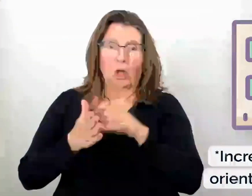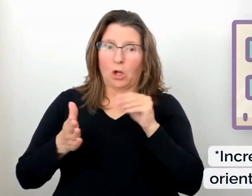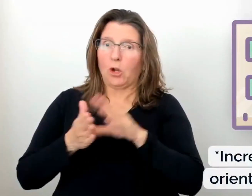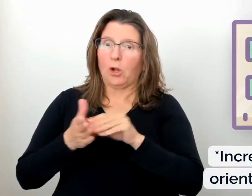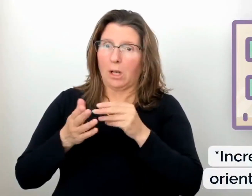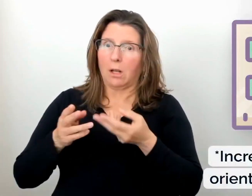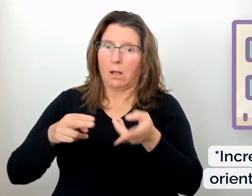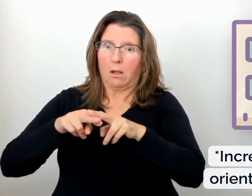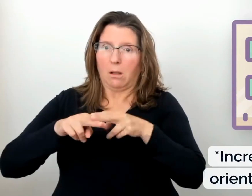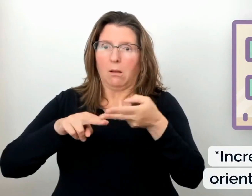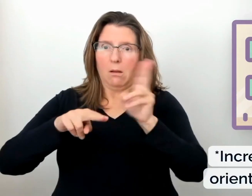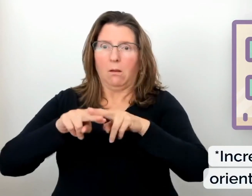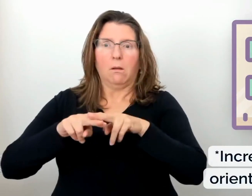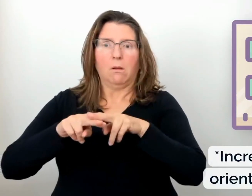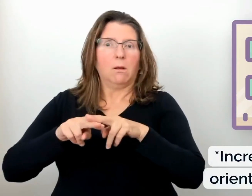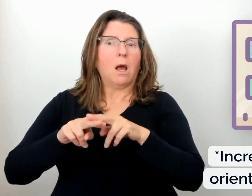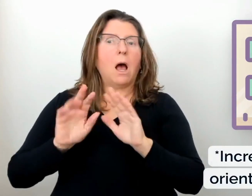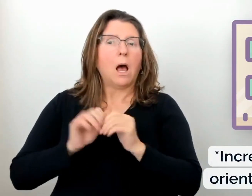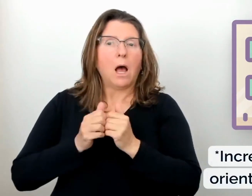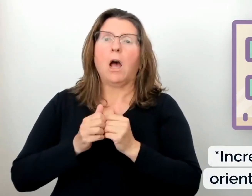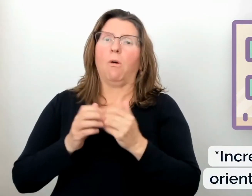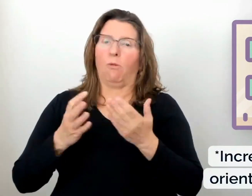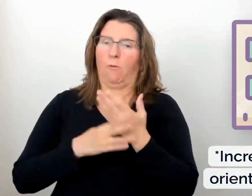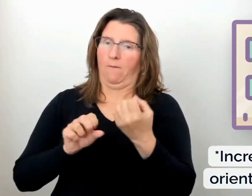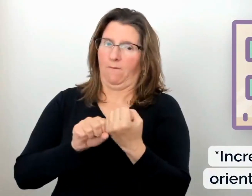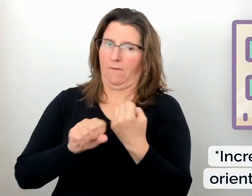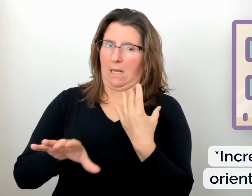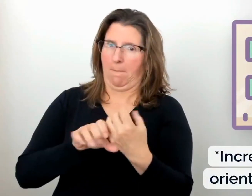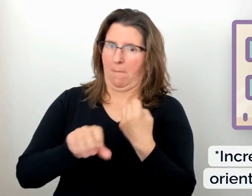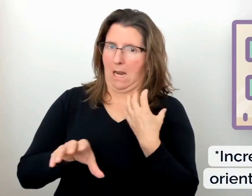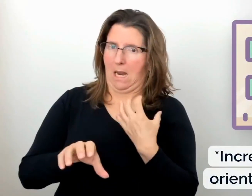Create opportunities for mastery-oriented feedback.